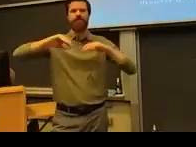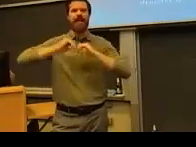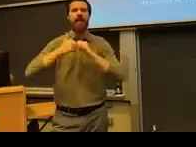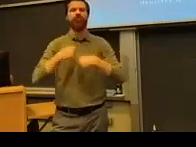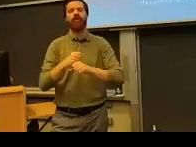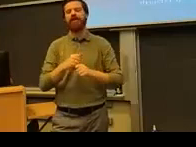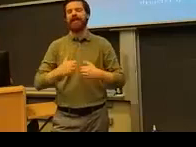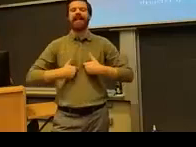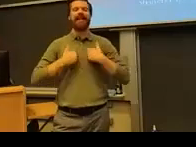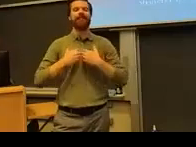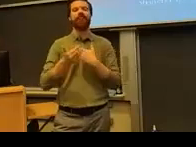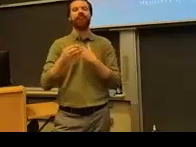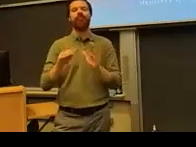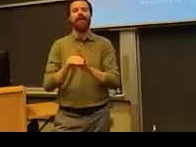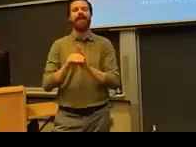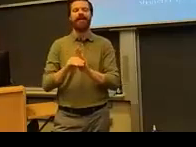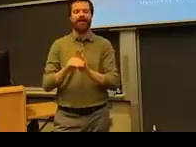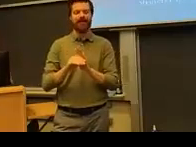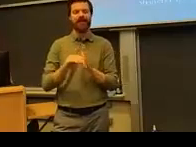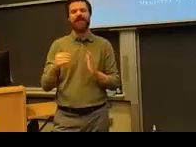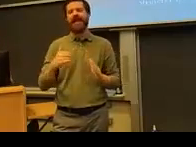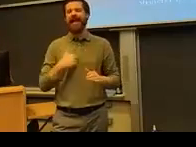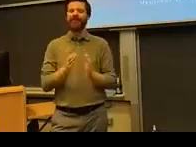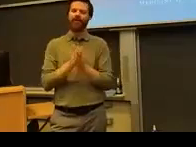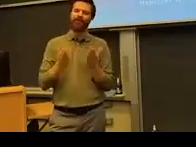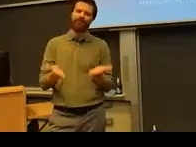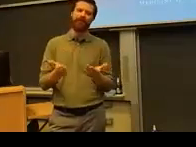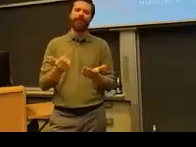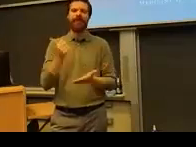model for the patients um where we have like the books trying to help them ReDiscover some of of